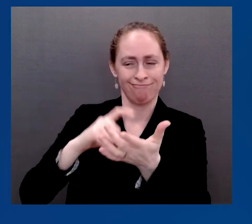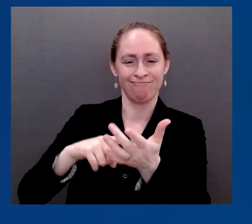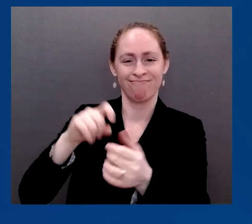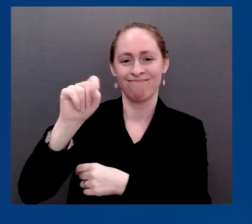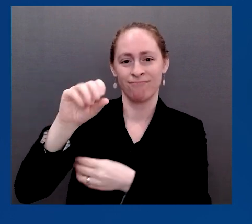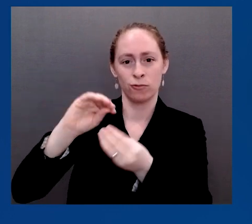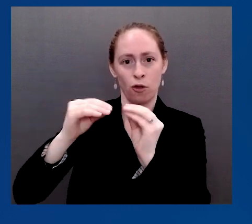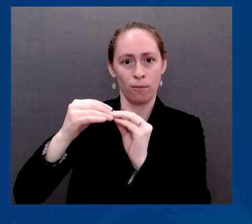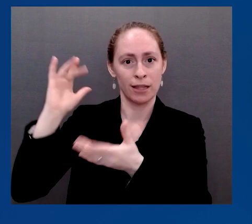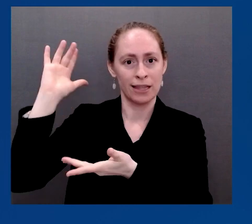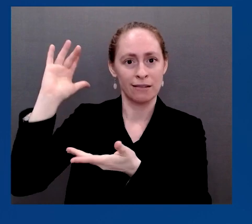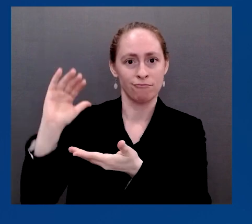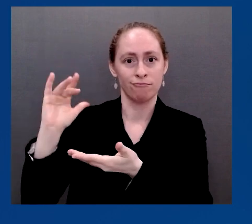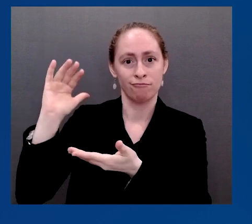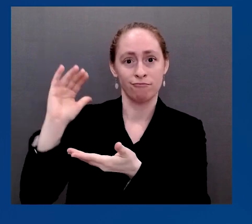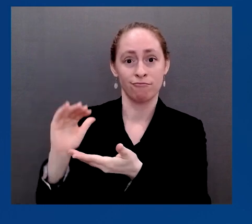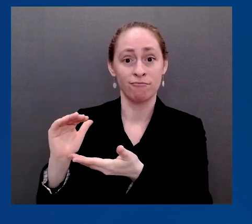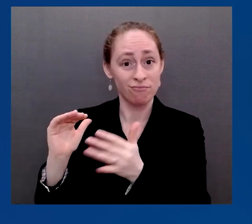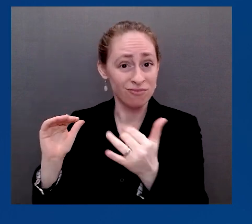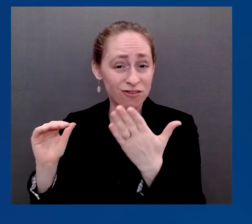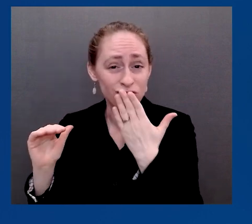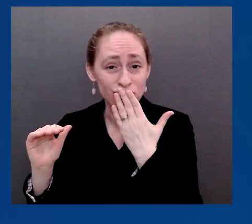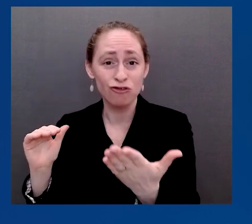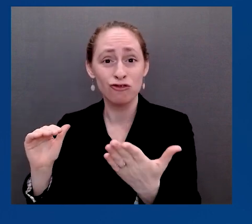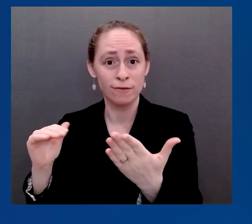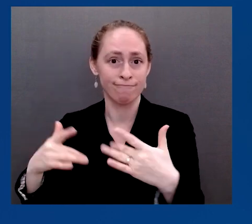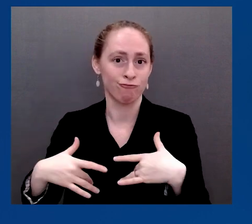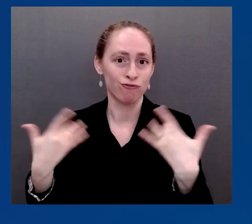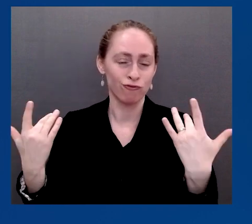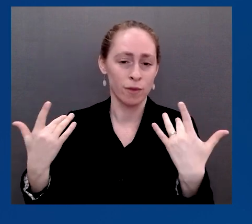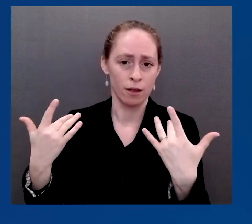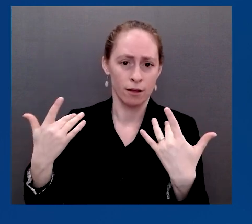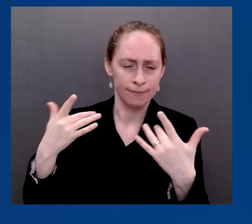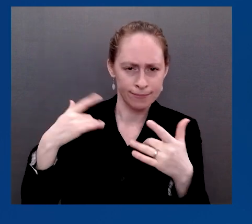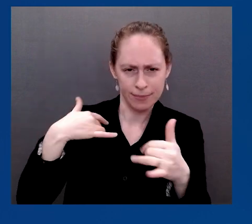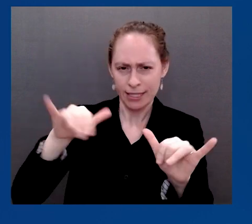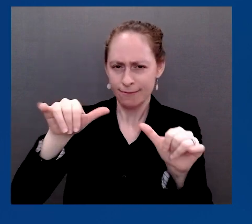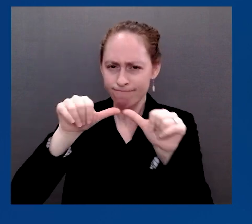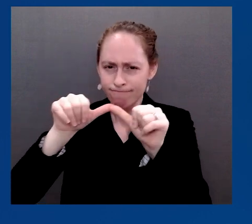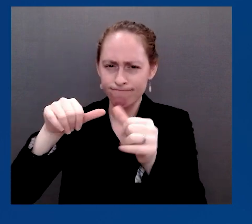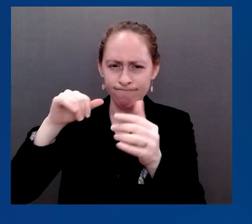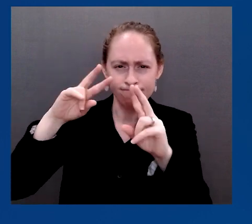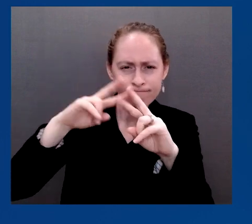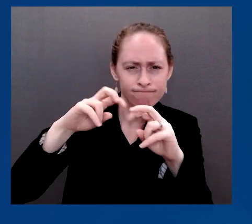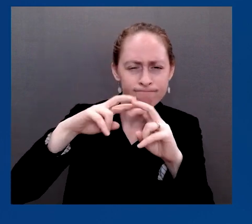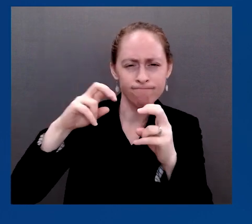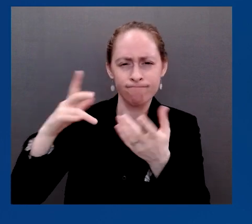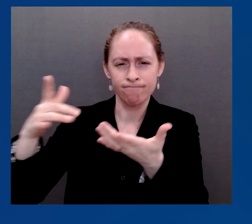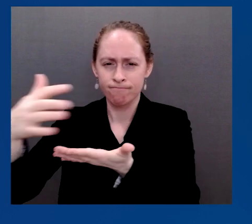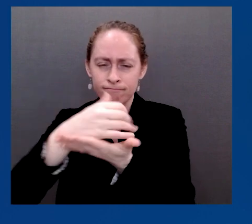based on the latest data and the science and what we know about the virus. We also look, of course, as Jeff mentioned,